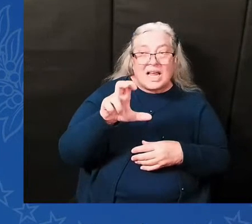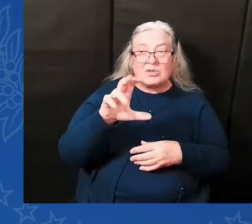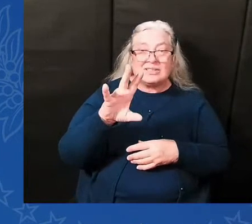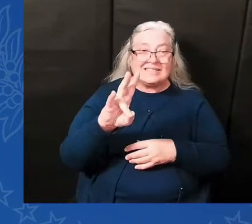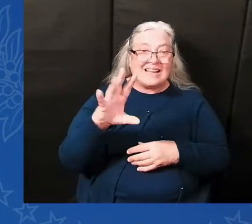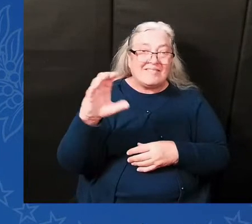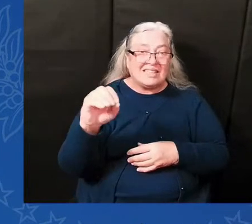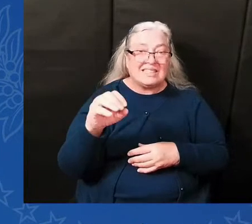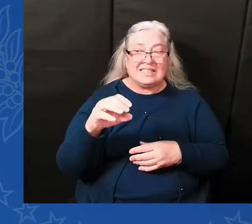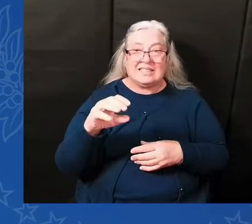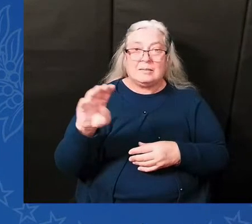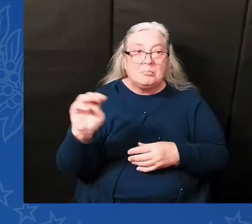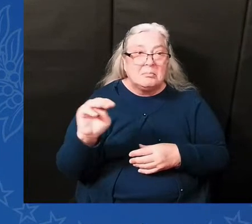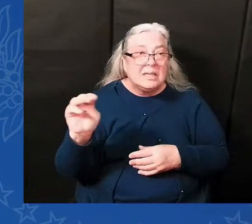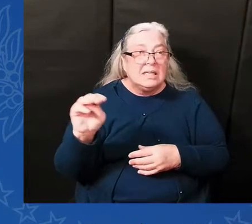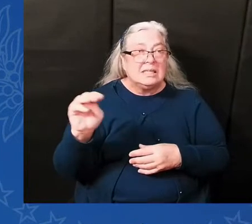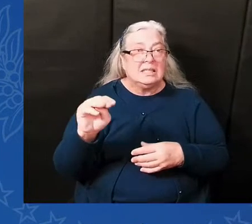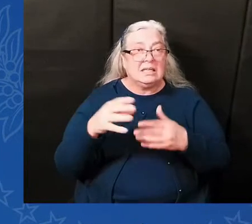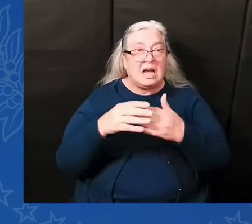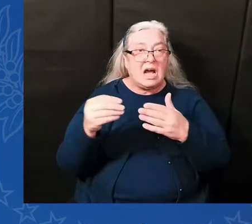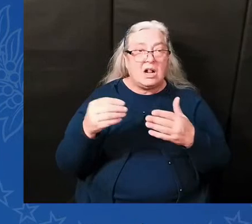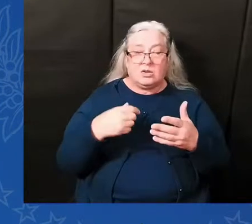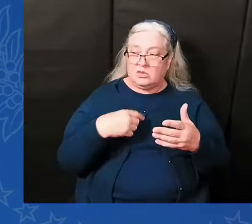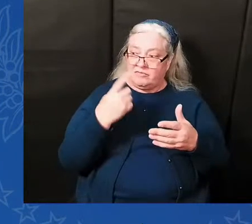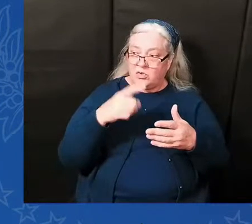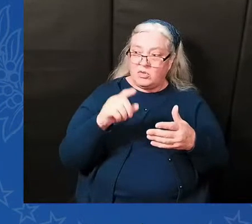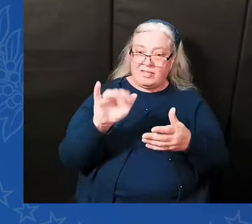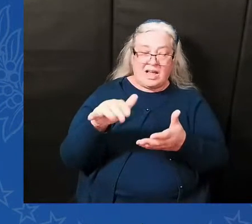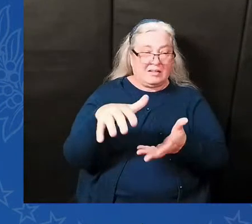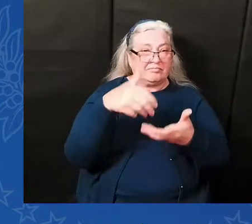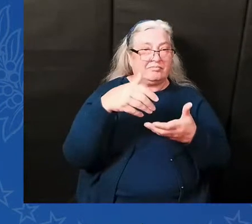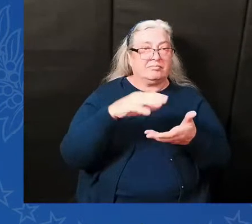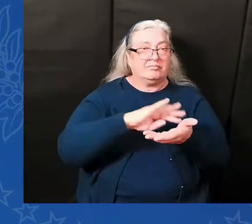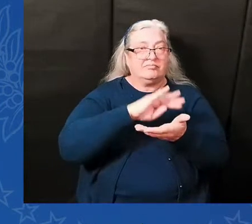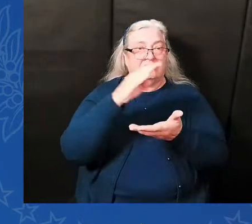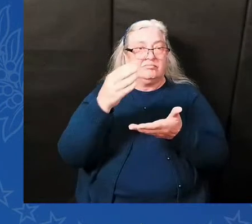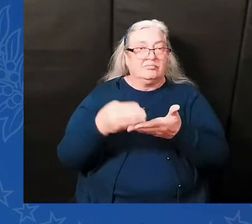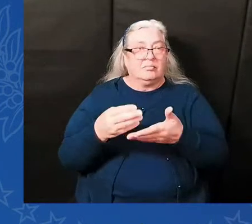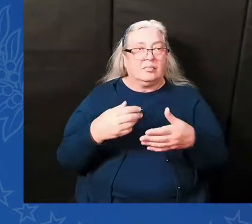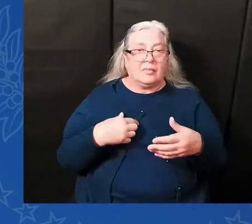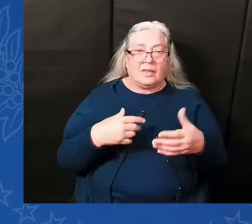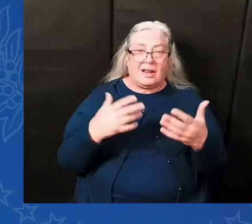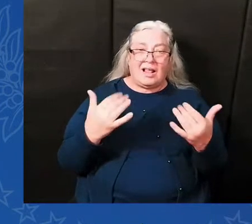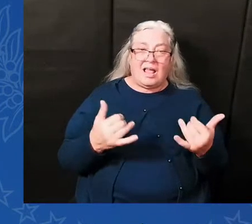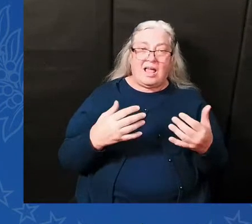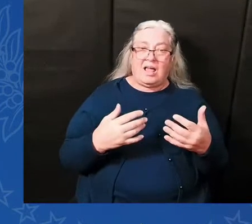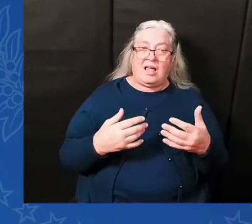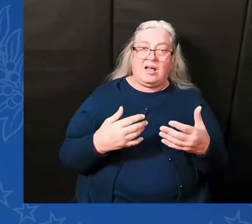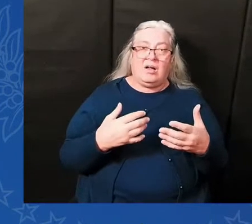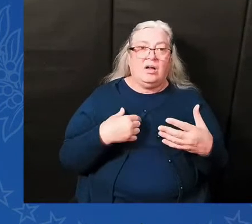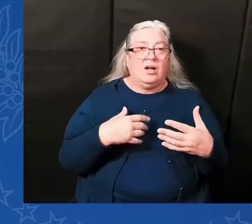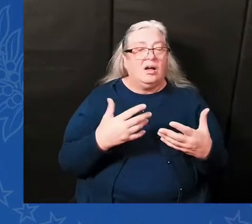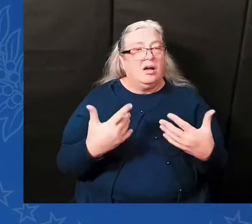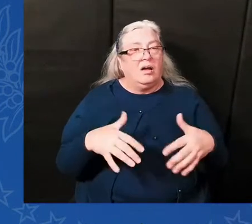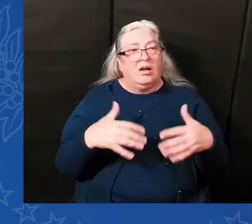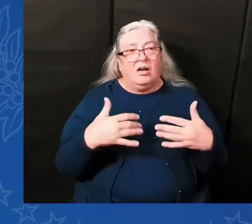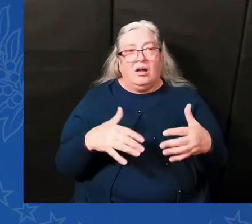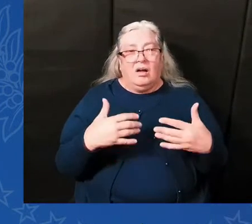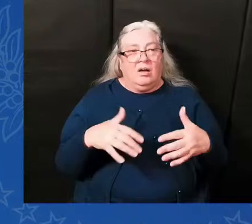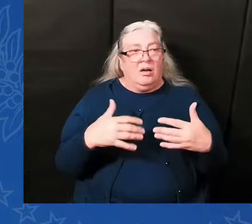the physical toll of these jobs. Toxic substances you've exposed to are almost certainly why cancer is the leading cause --